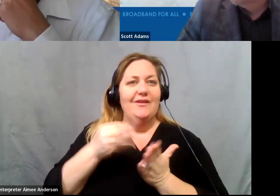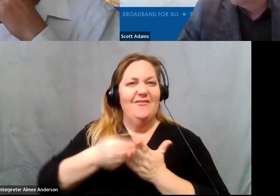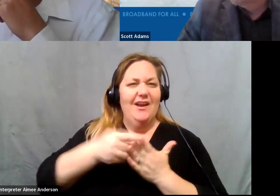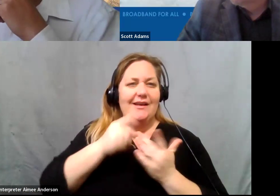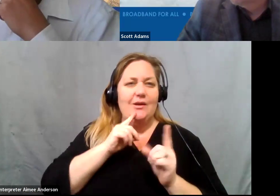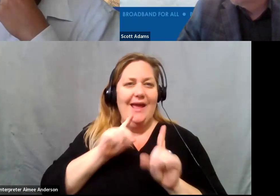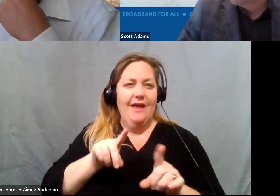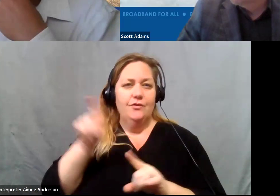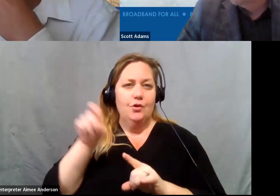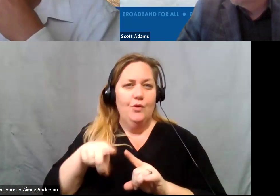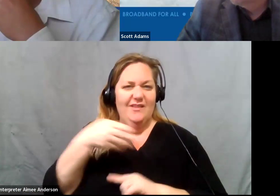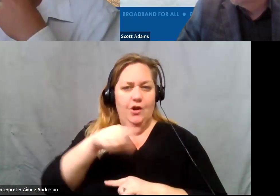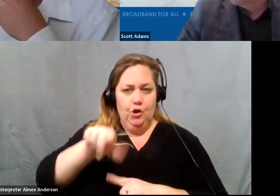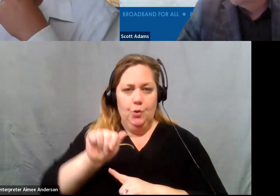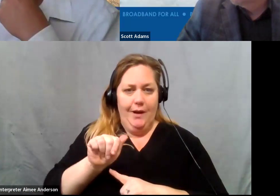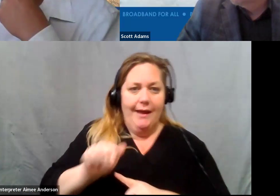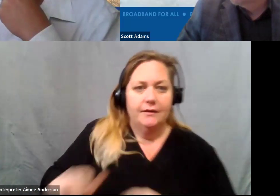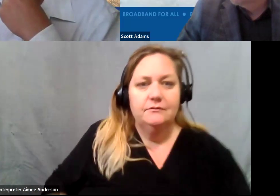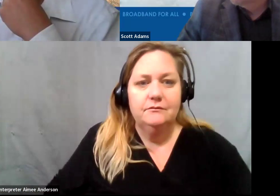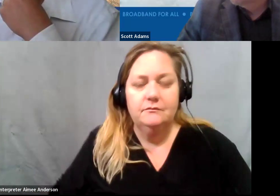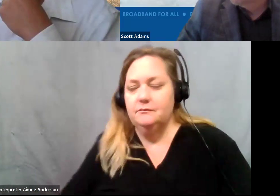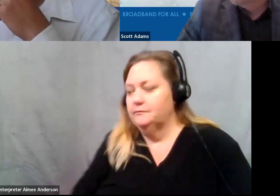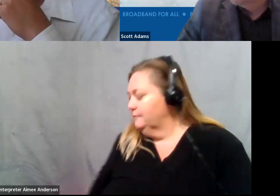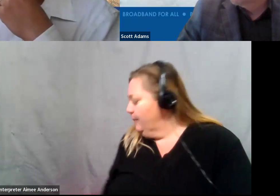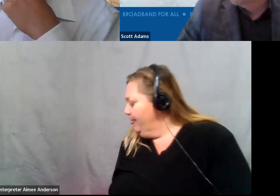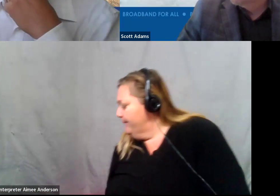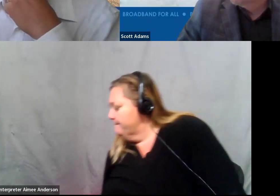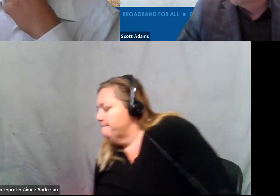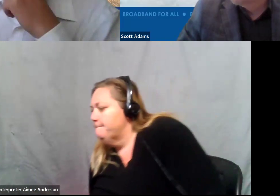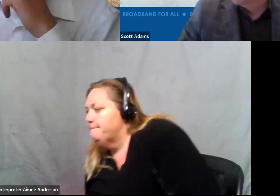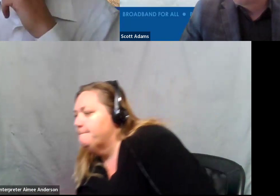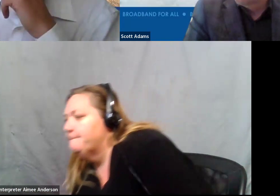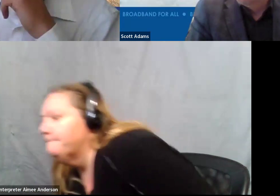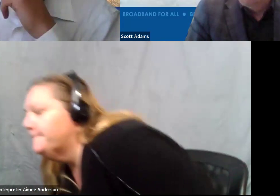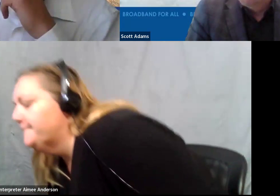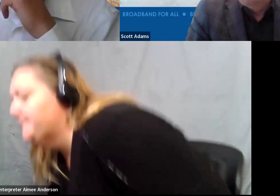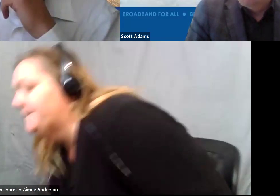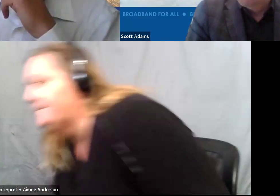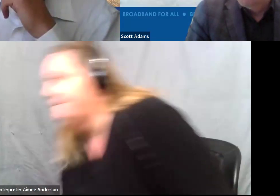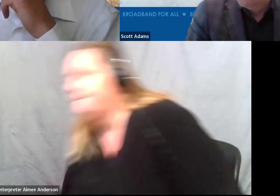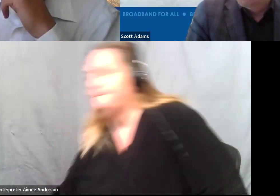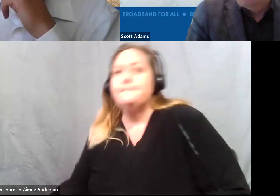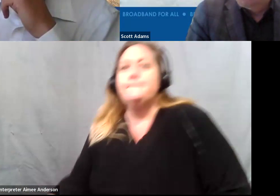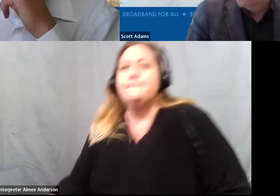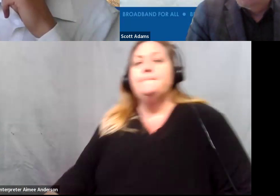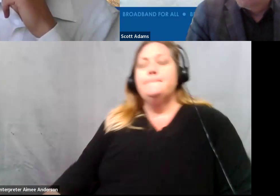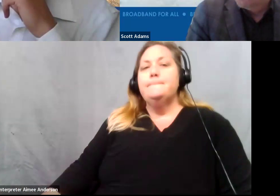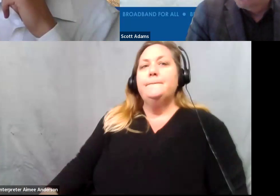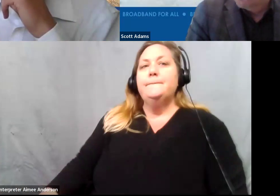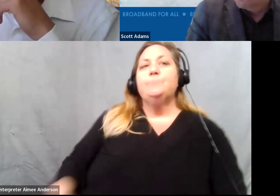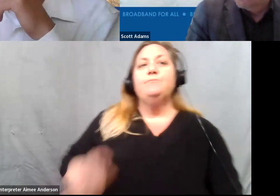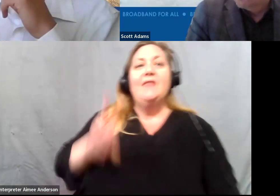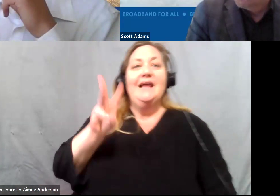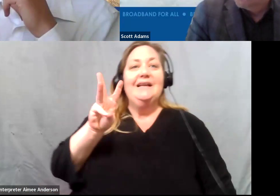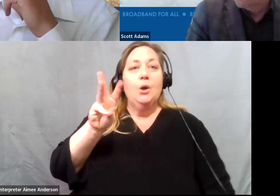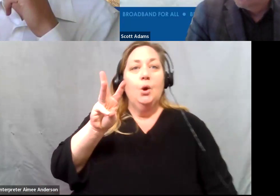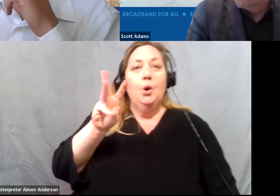of the questions that are in the Q&A. So Wally. Thanks Cole and Scott, I wonder if you could speak